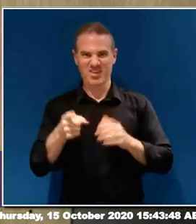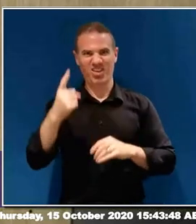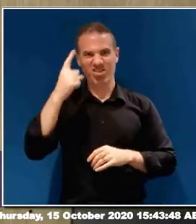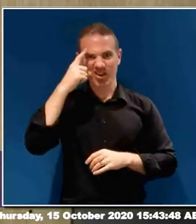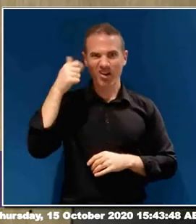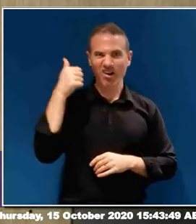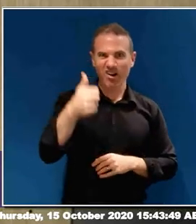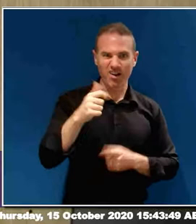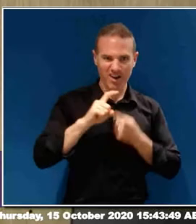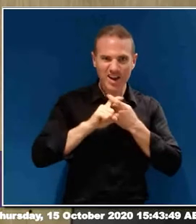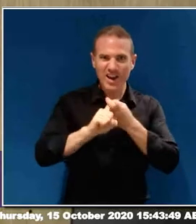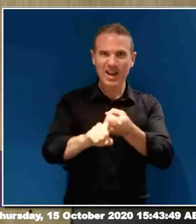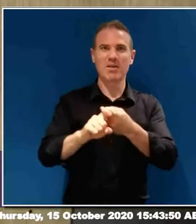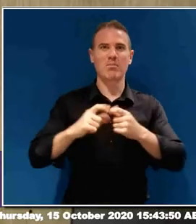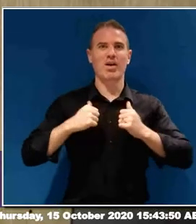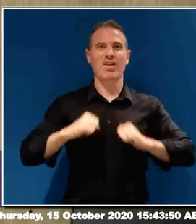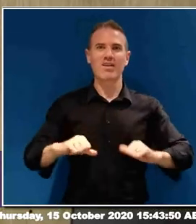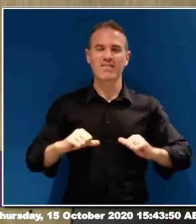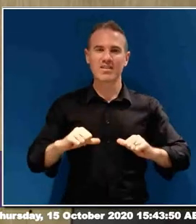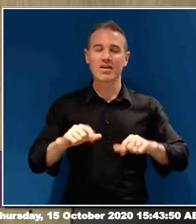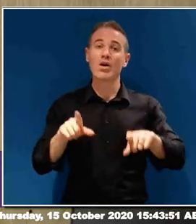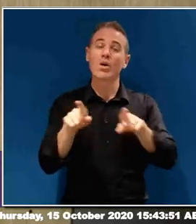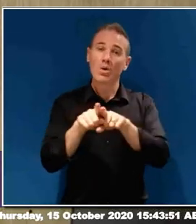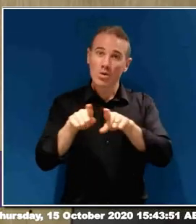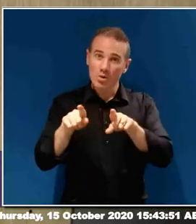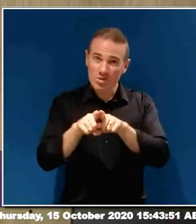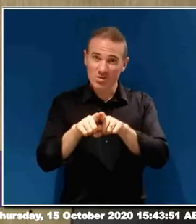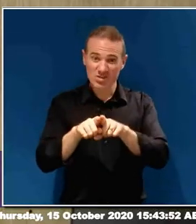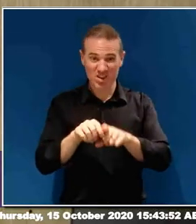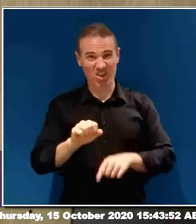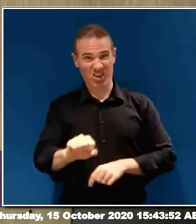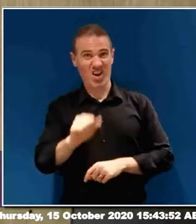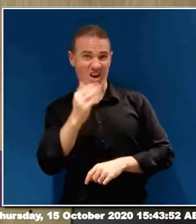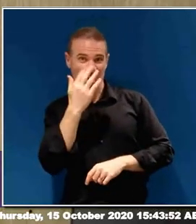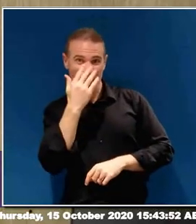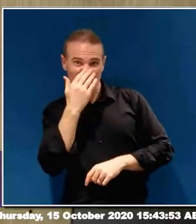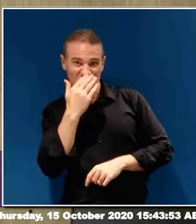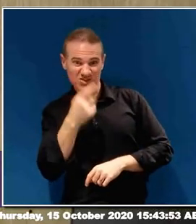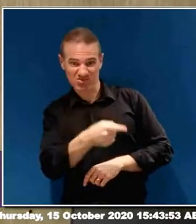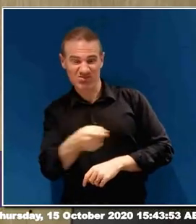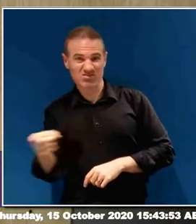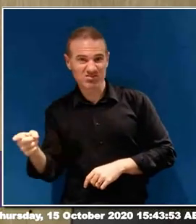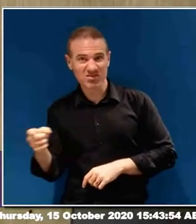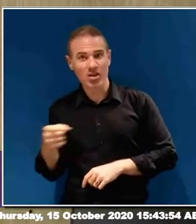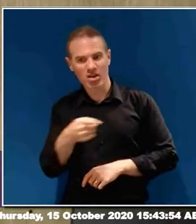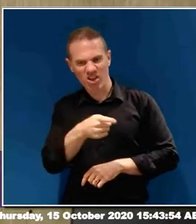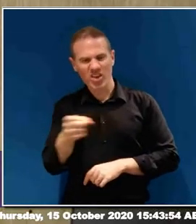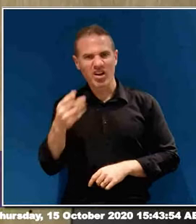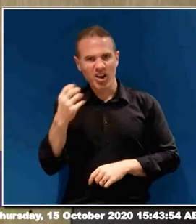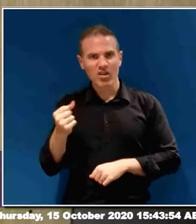at that age level, the things that they're getting in trouble for are actually developmentally appropriate.